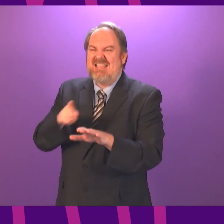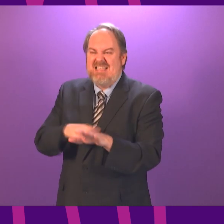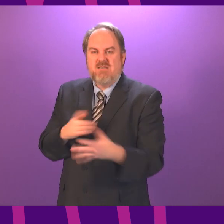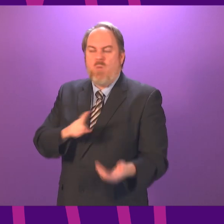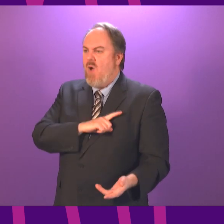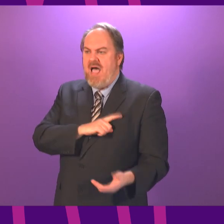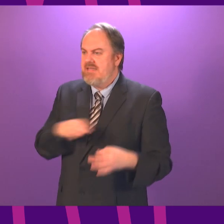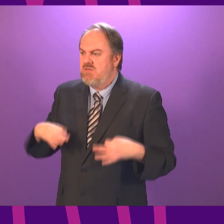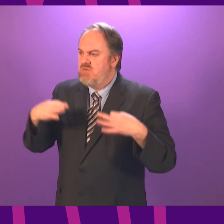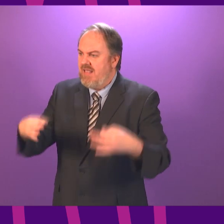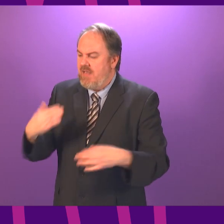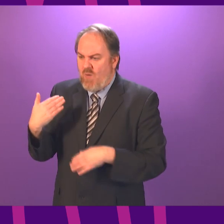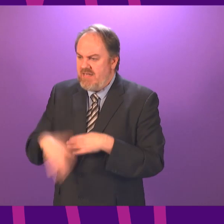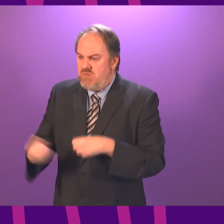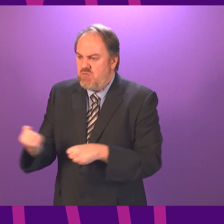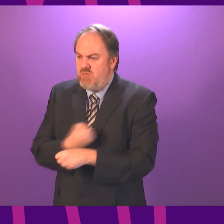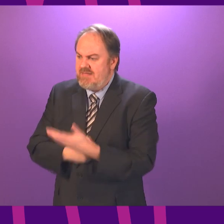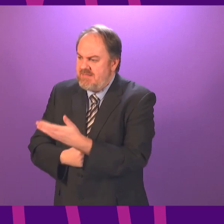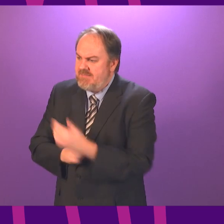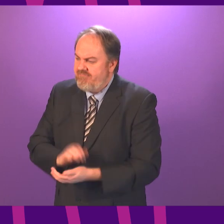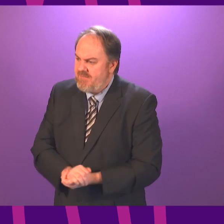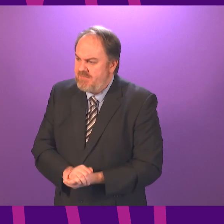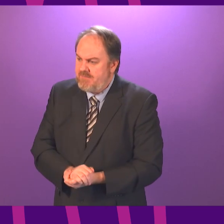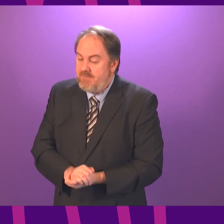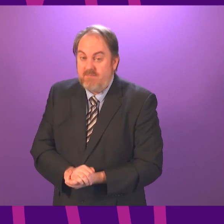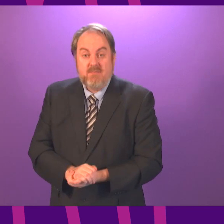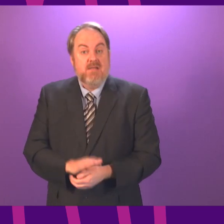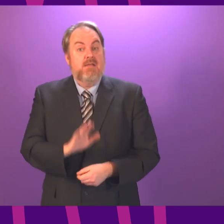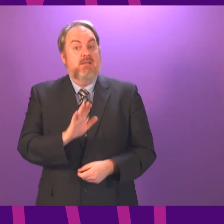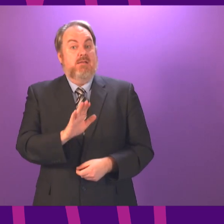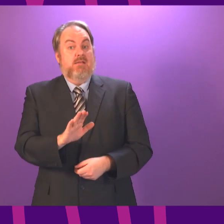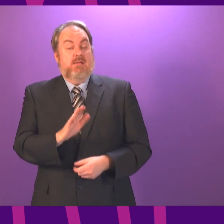The First Minister: I just do not think that that bears any serious